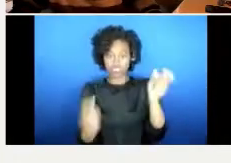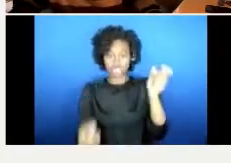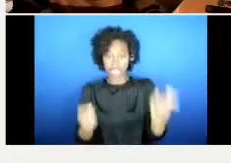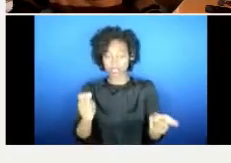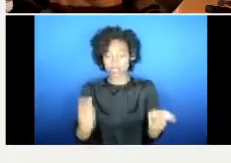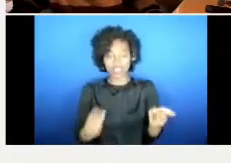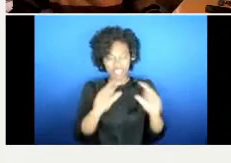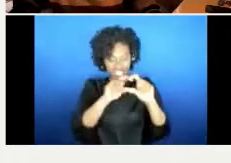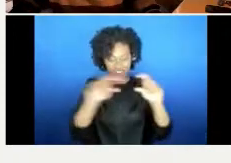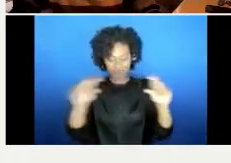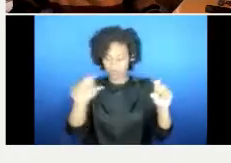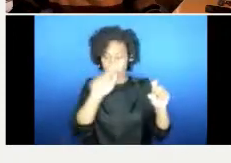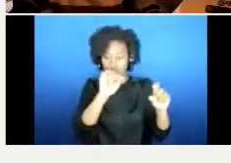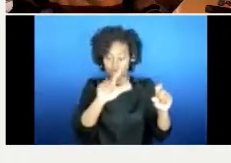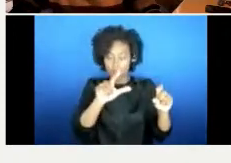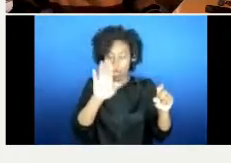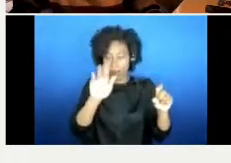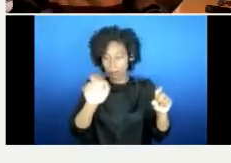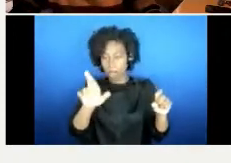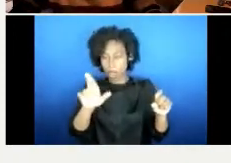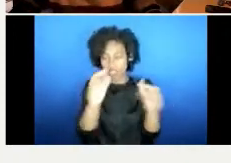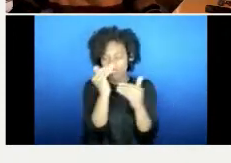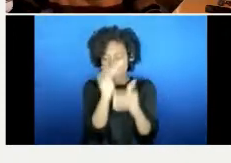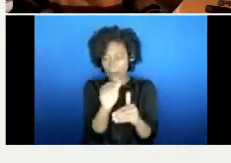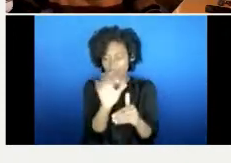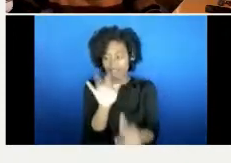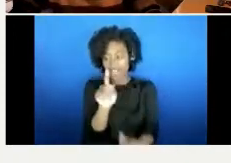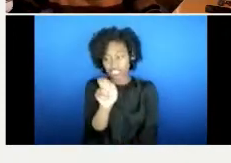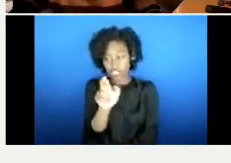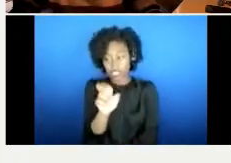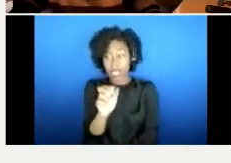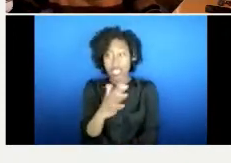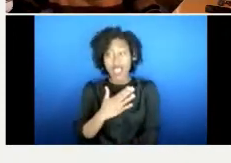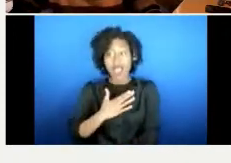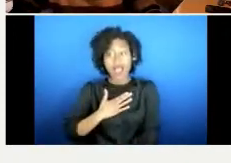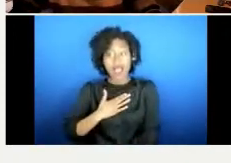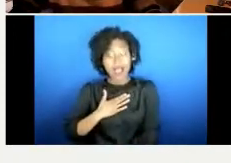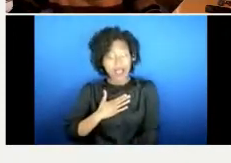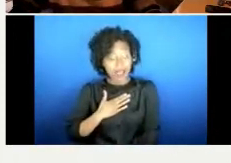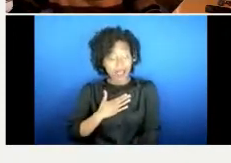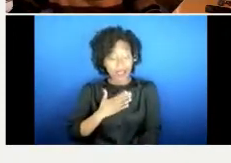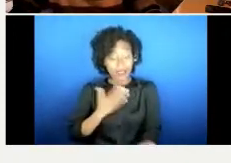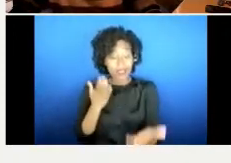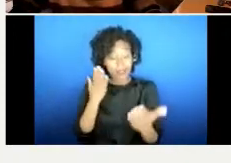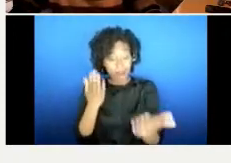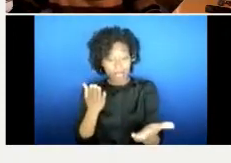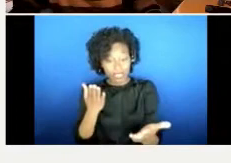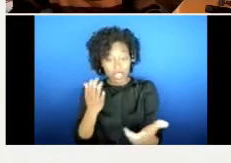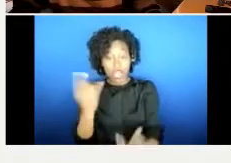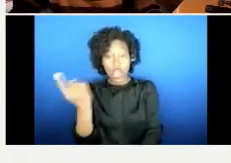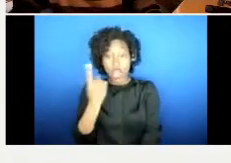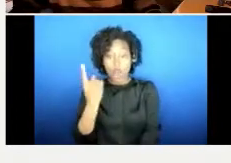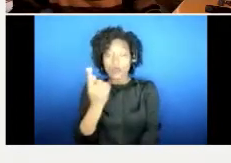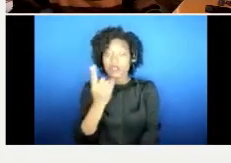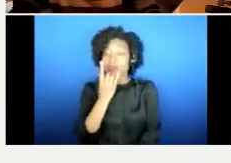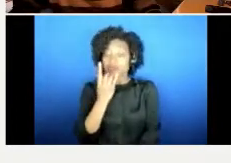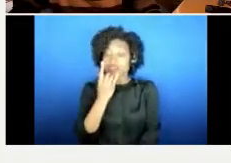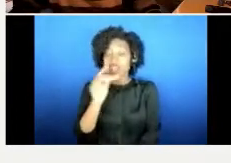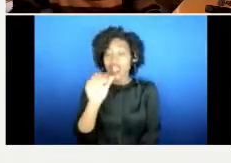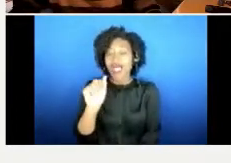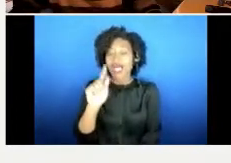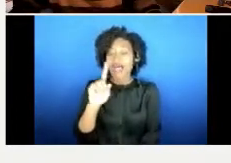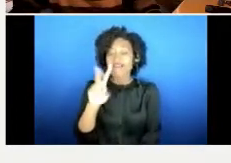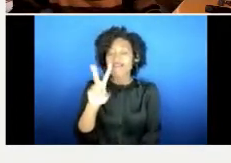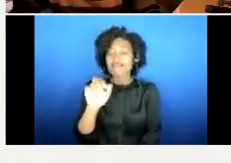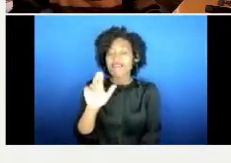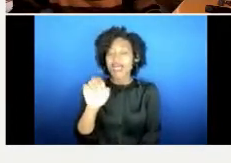features, and I suggest that you always work in advanced mode. To go to advanced mode you